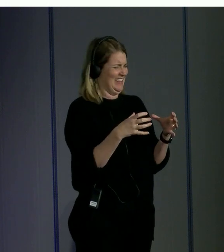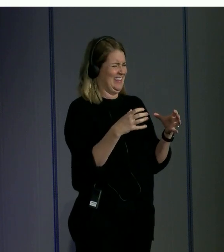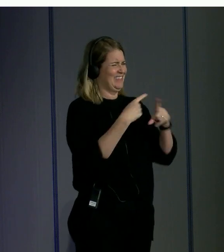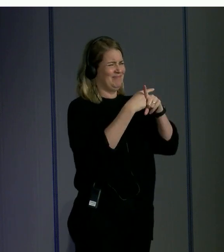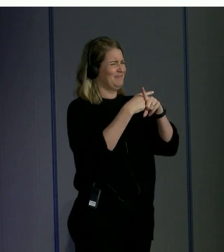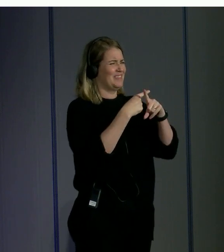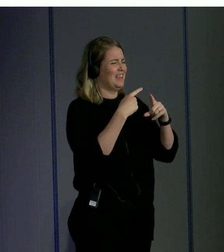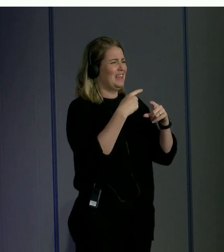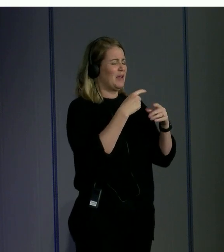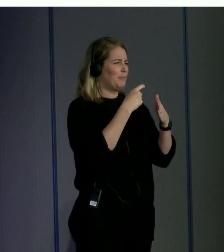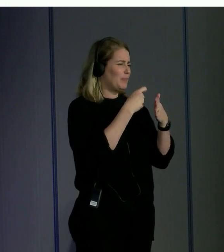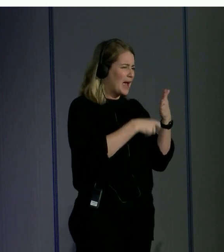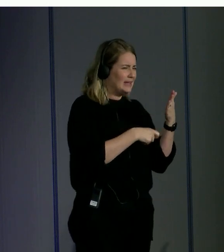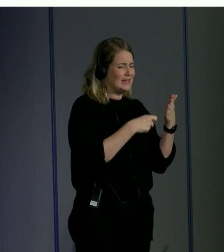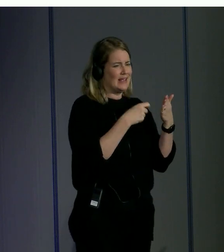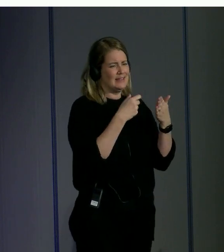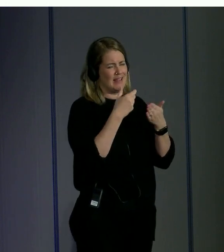prices that are involved.